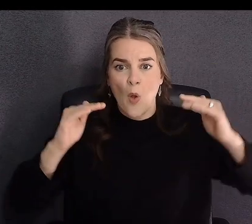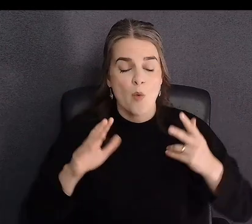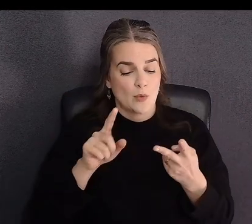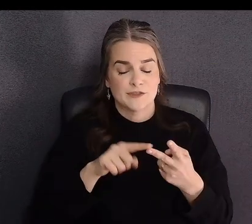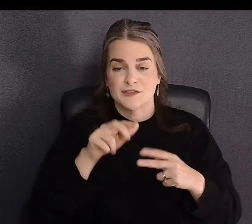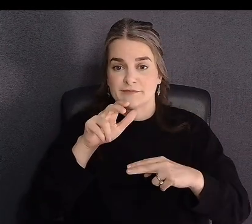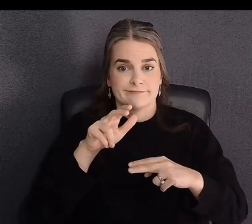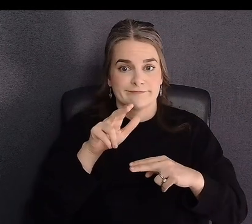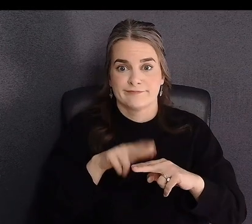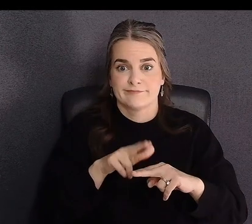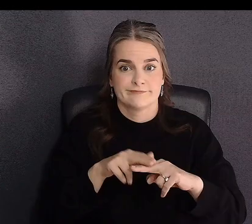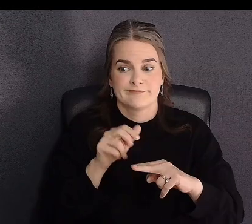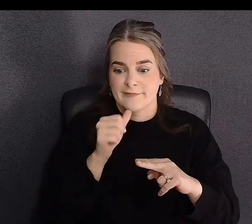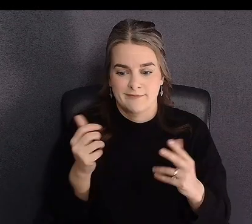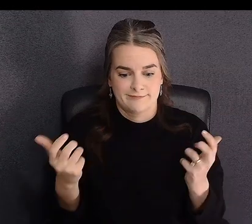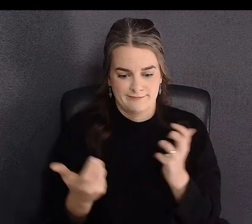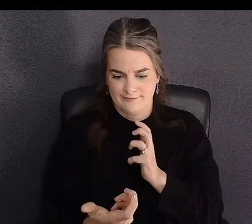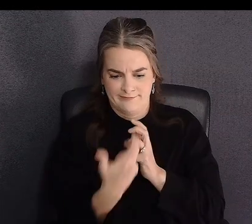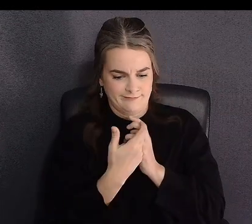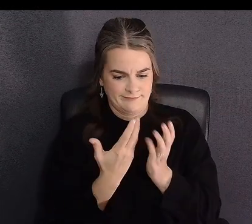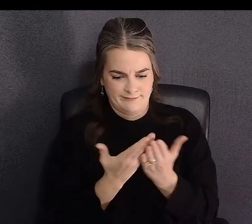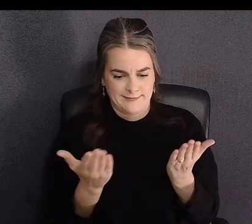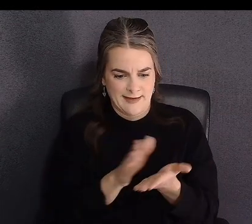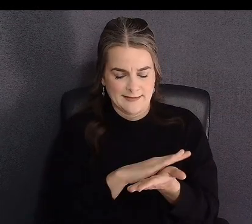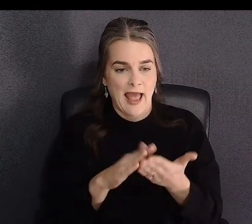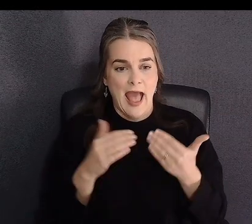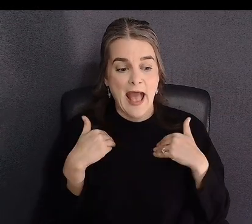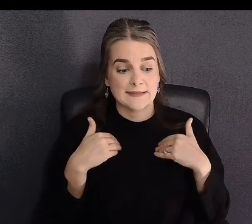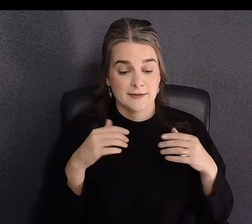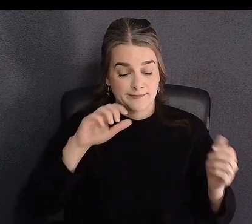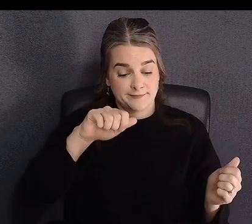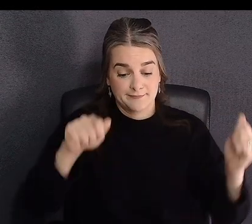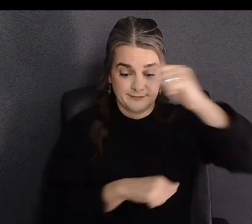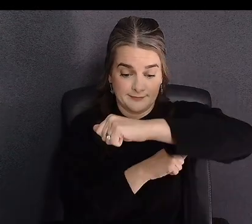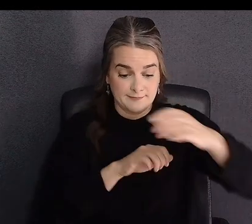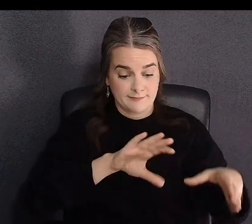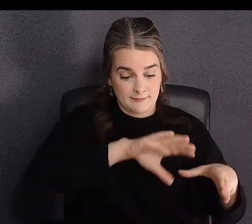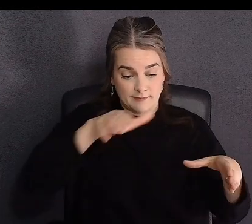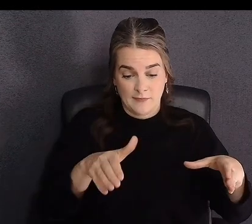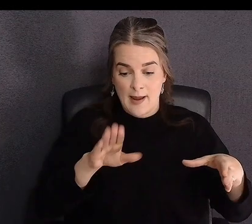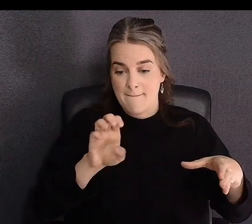you can put it on your lap. It's a beanbag on the one side. And then the top part is hard plastic.